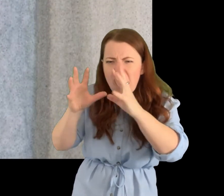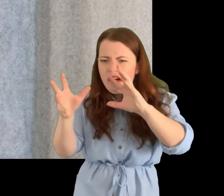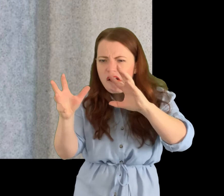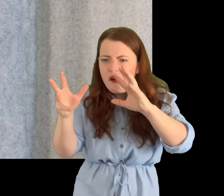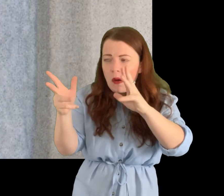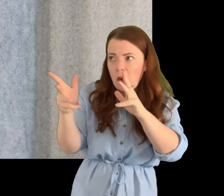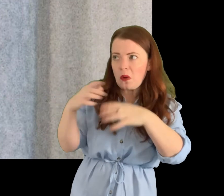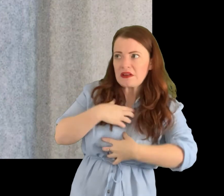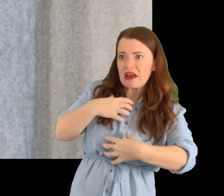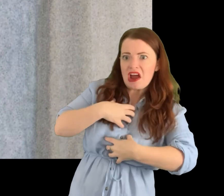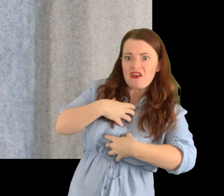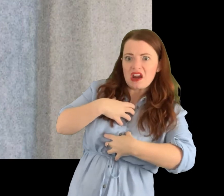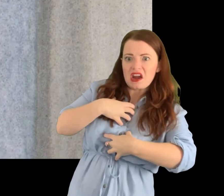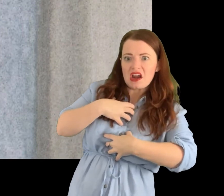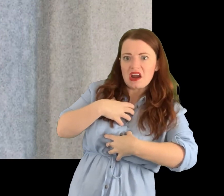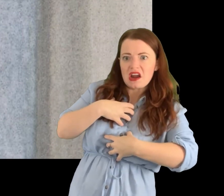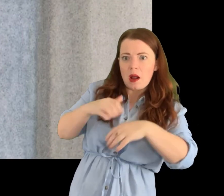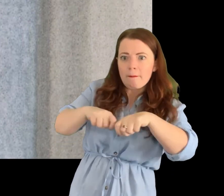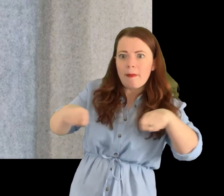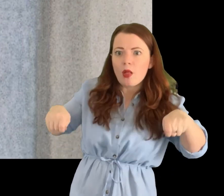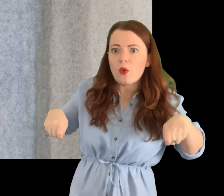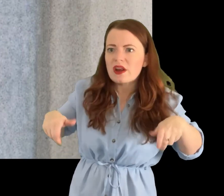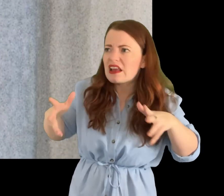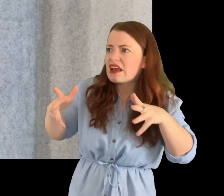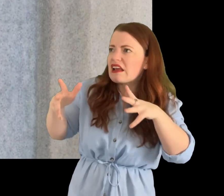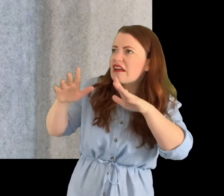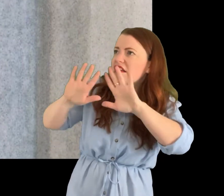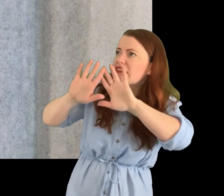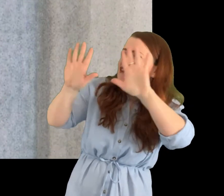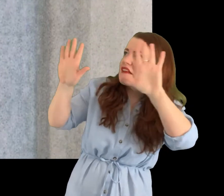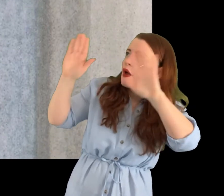Angular and foreboding Balconies and huge glass windows